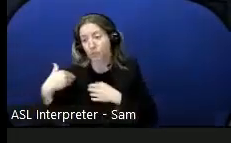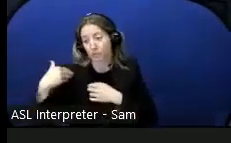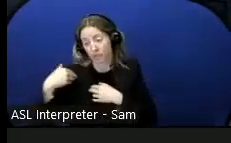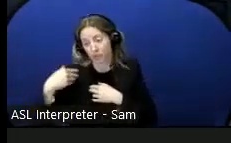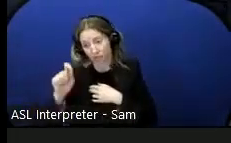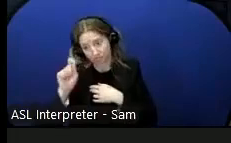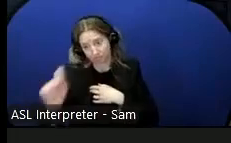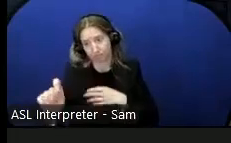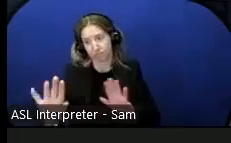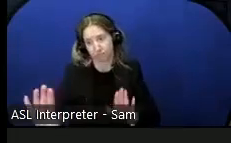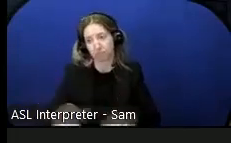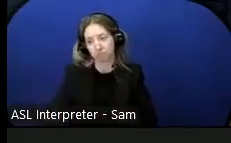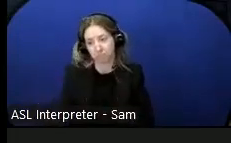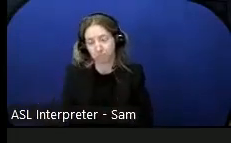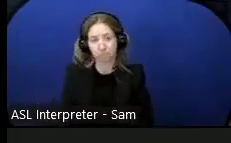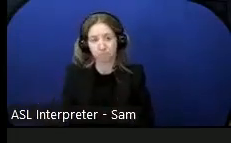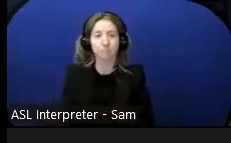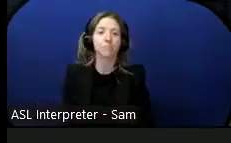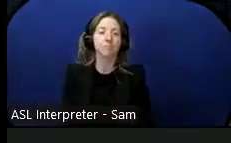We're going to go to the next slide now.